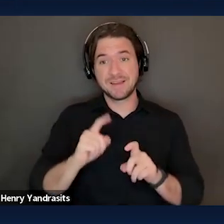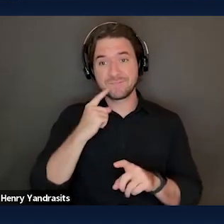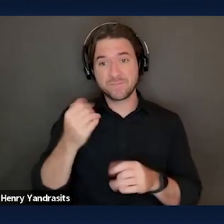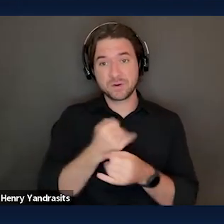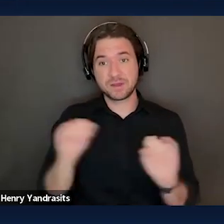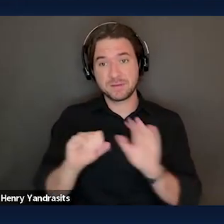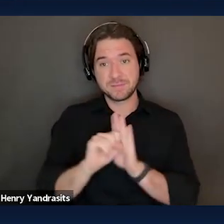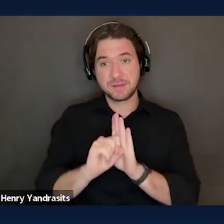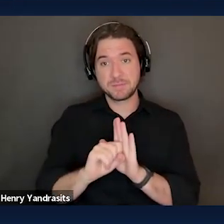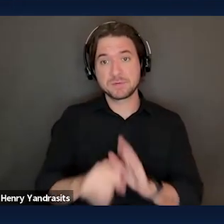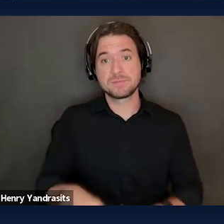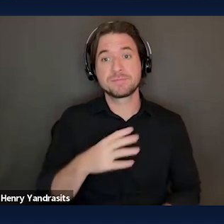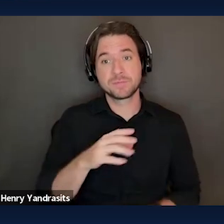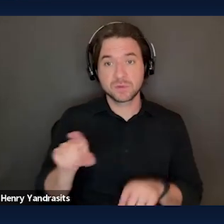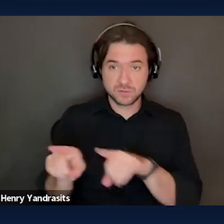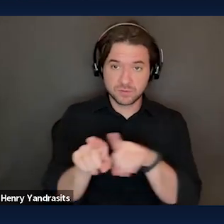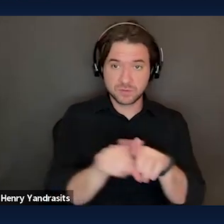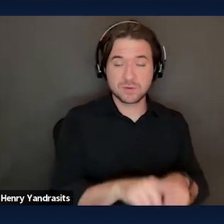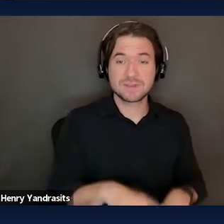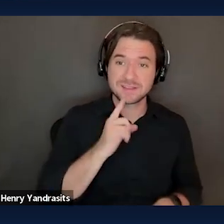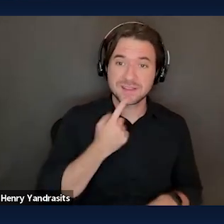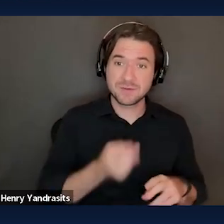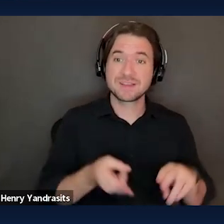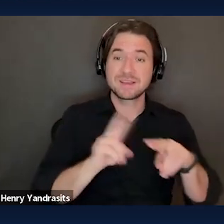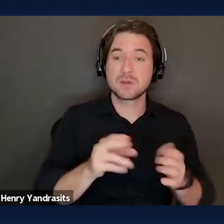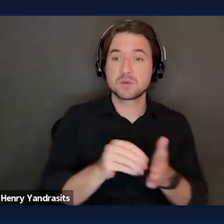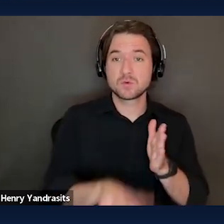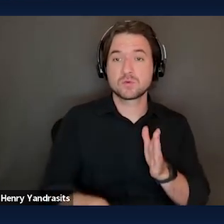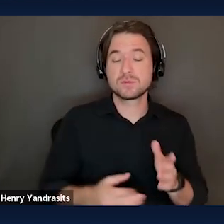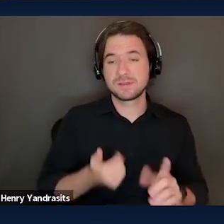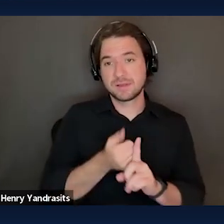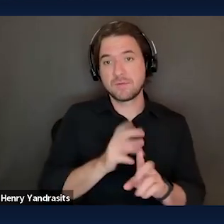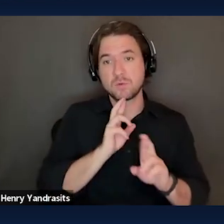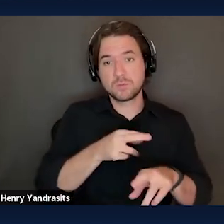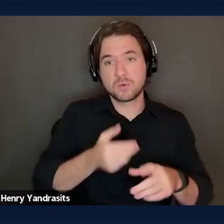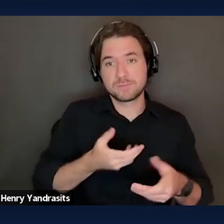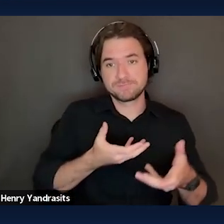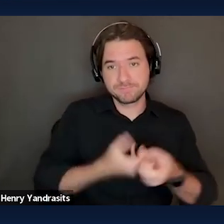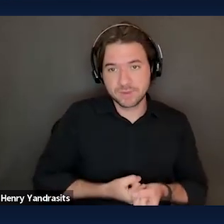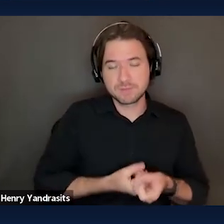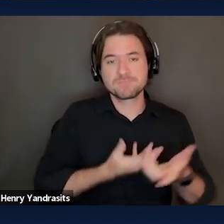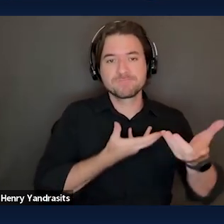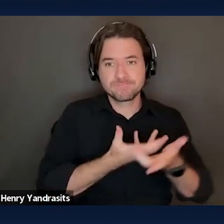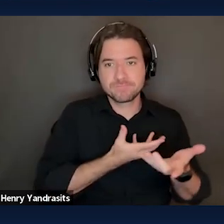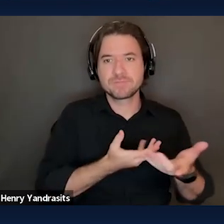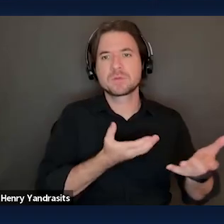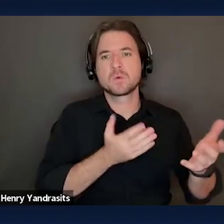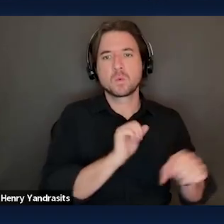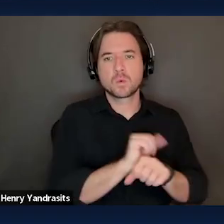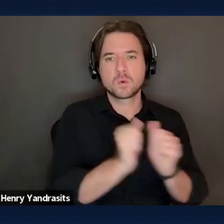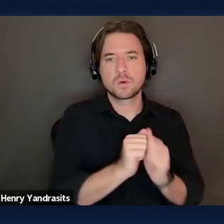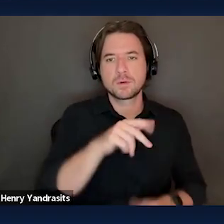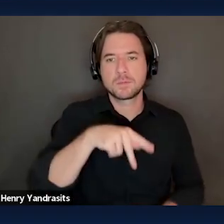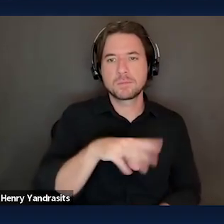And likewise, significant gains in students' self-reported confidence with interacting, interviewing, and working with PWDs in future.